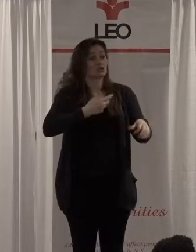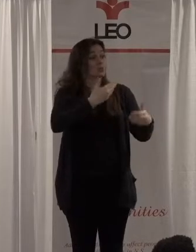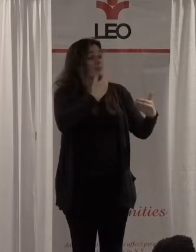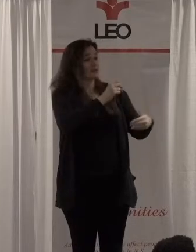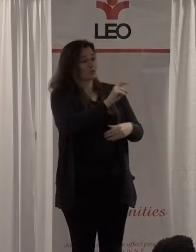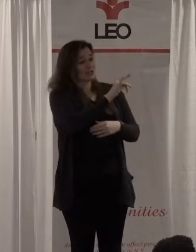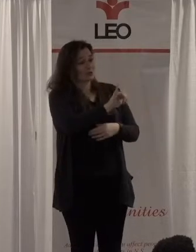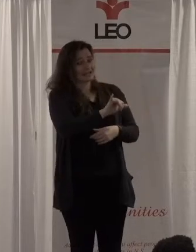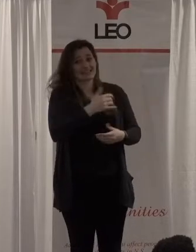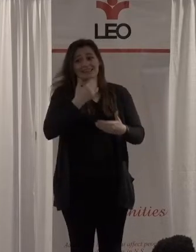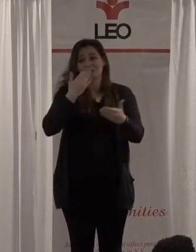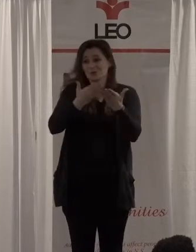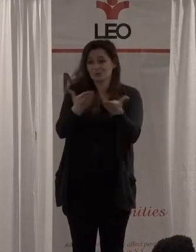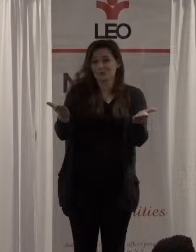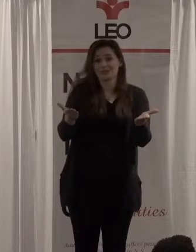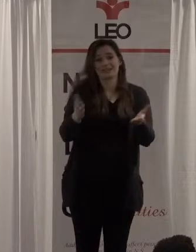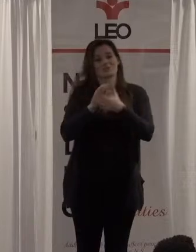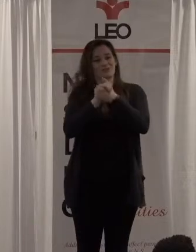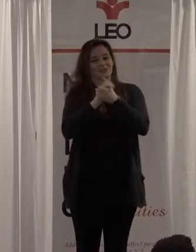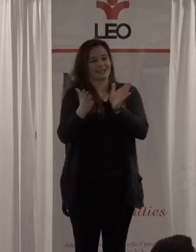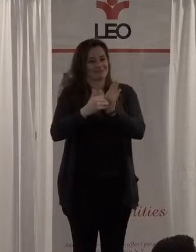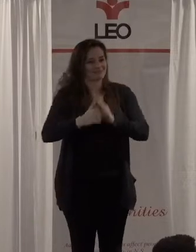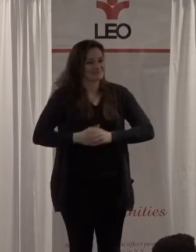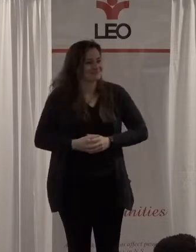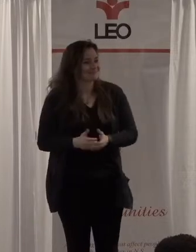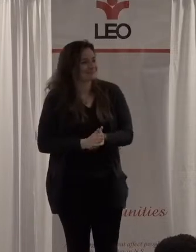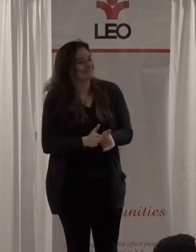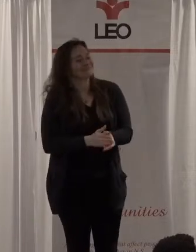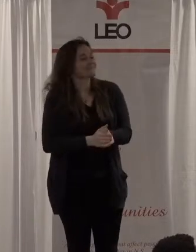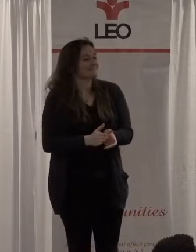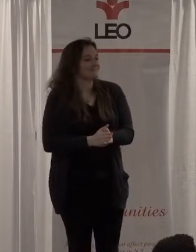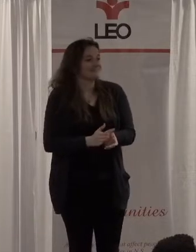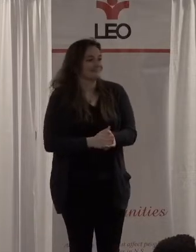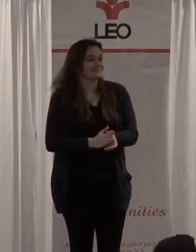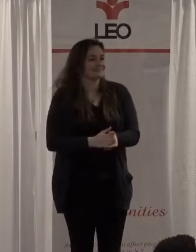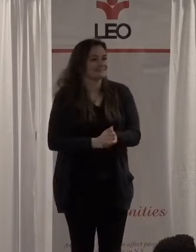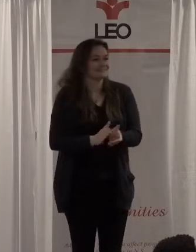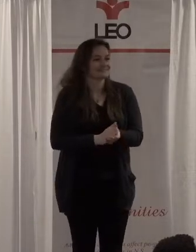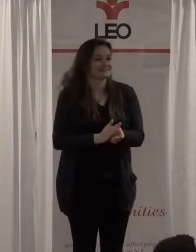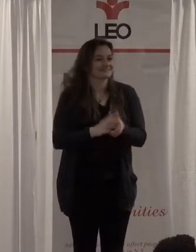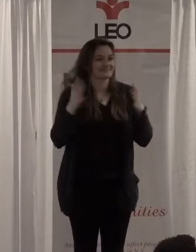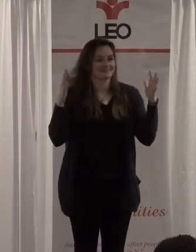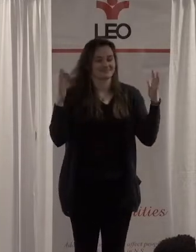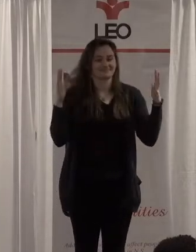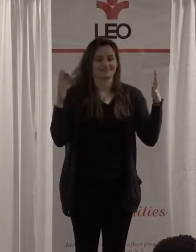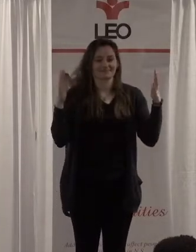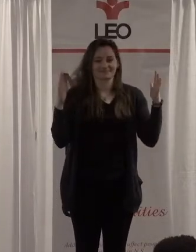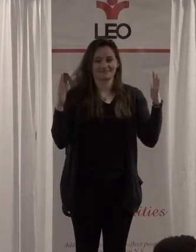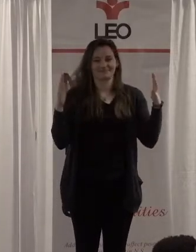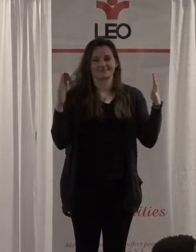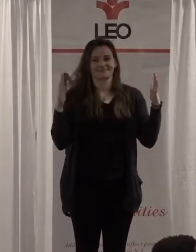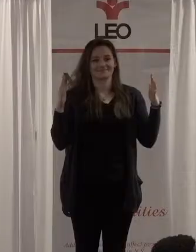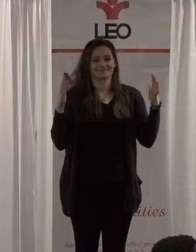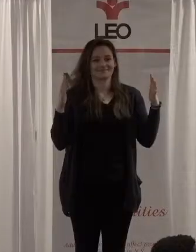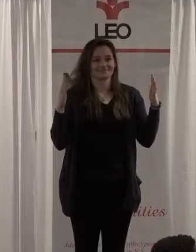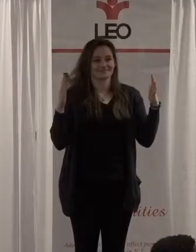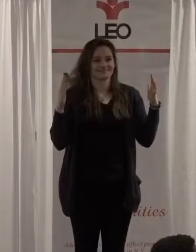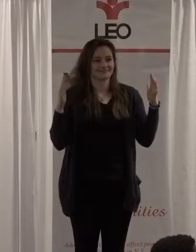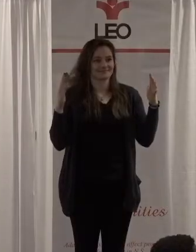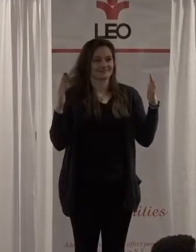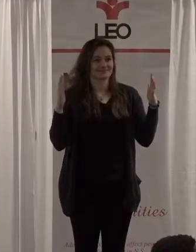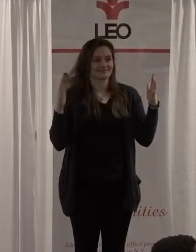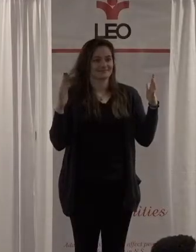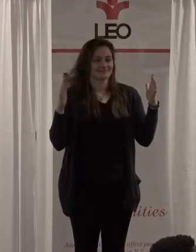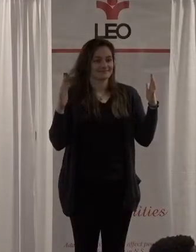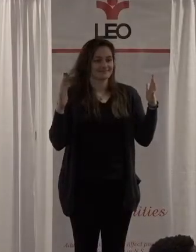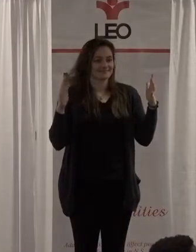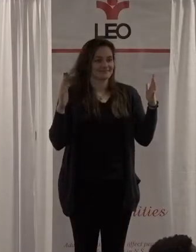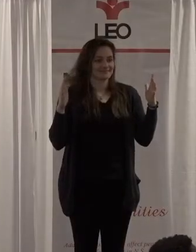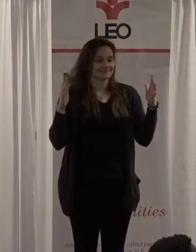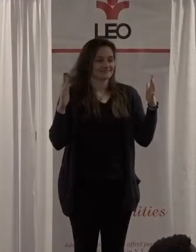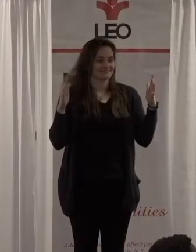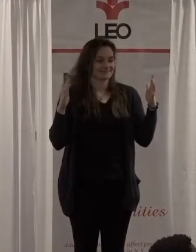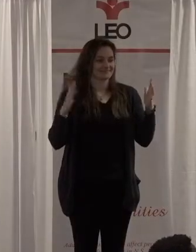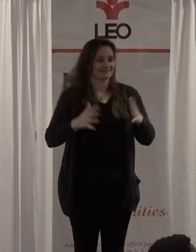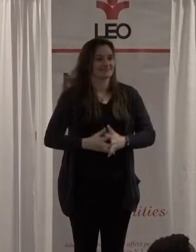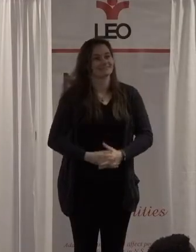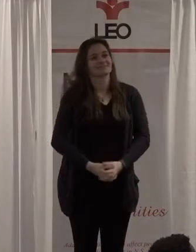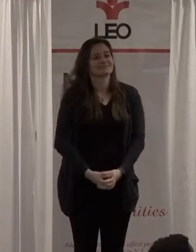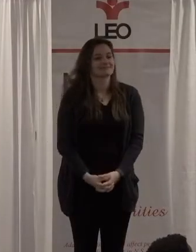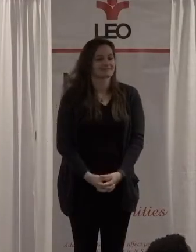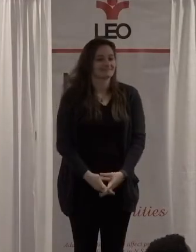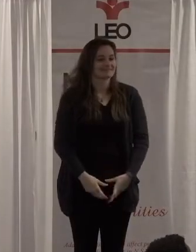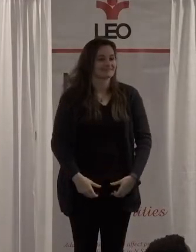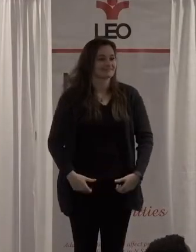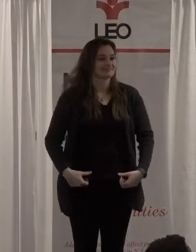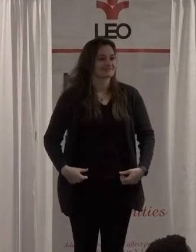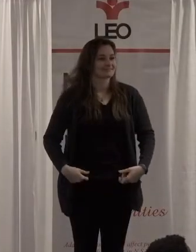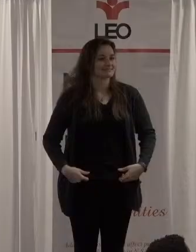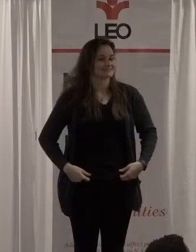ONCE AGAIN, CONGRATULATIONS TO ALL OF YOU.